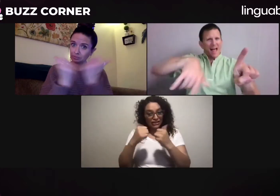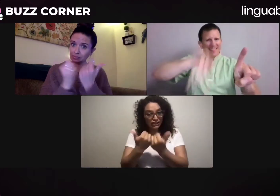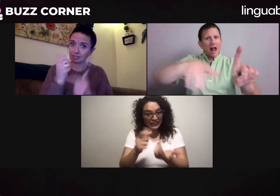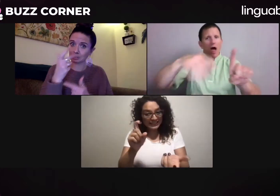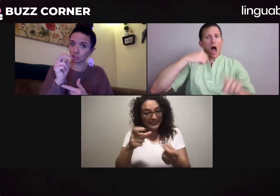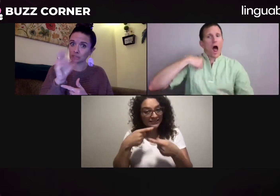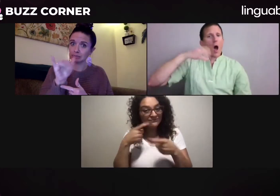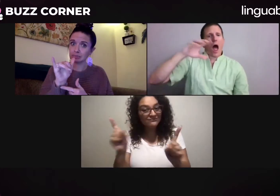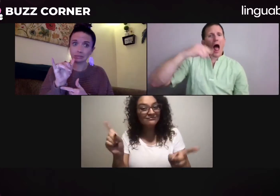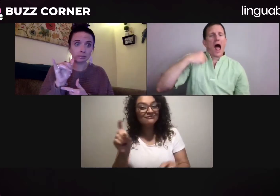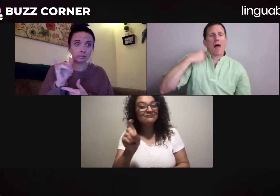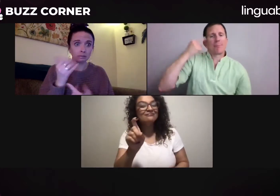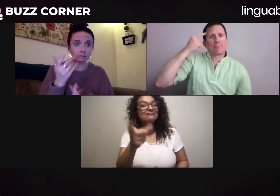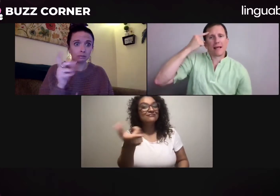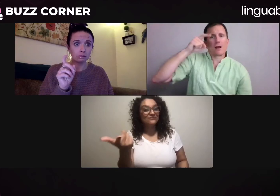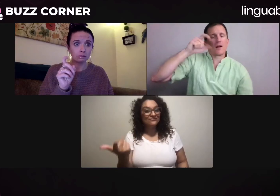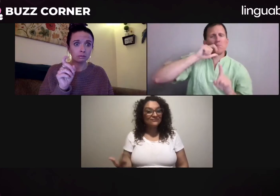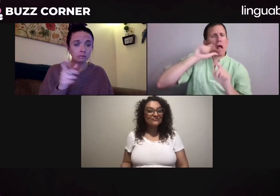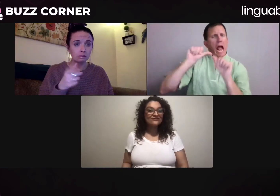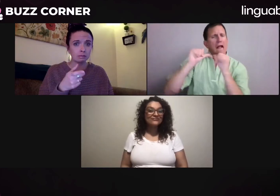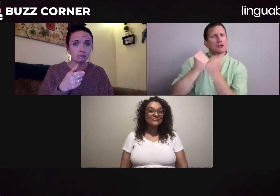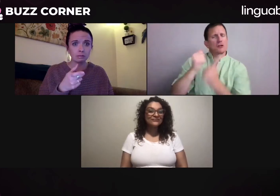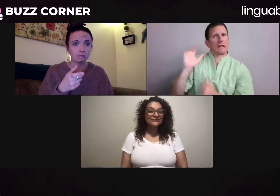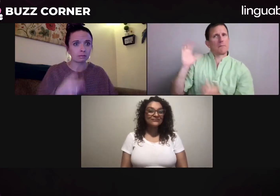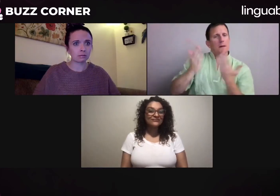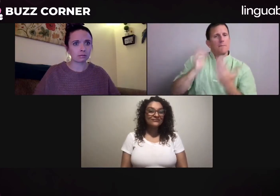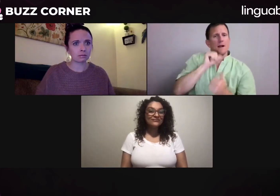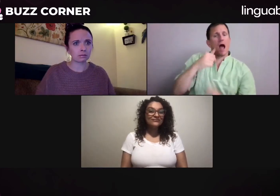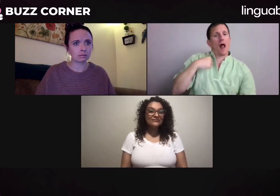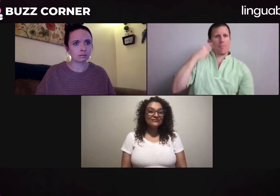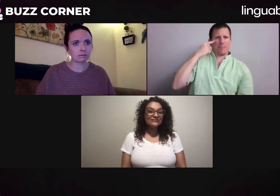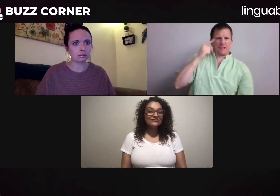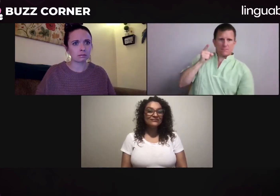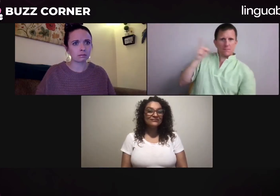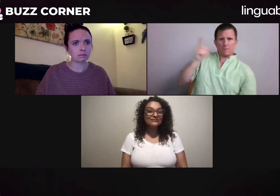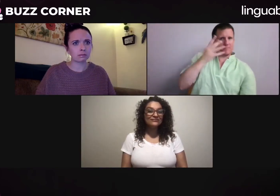I don’t think it was the agency but